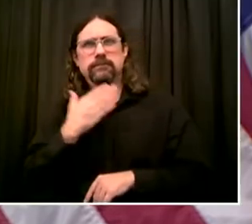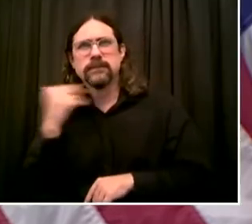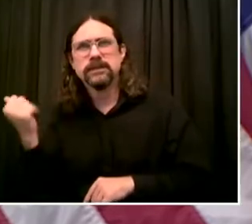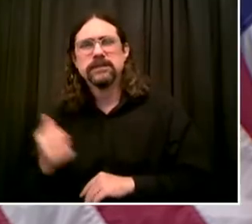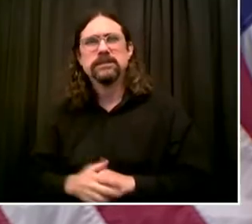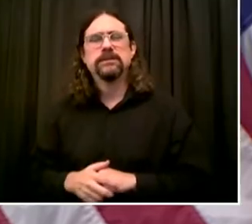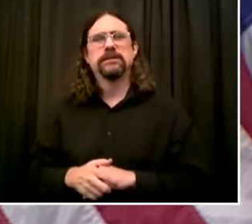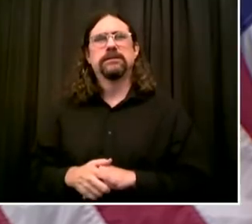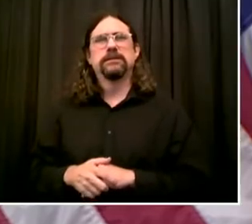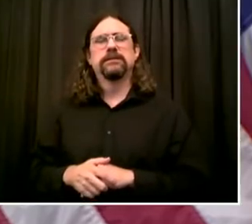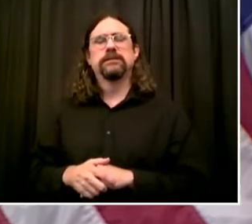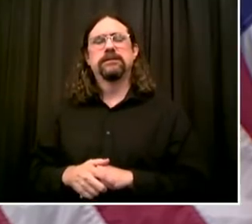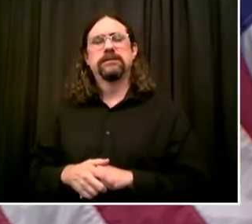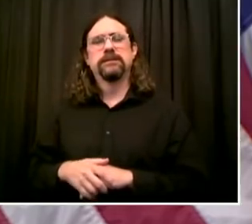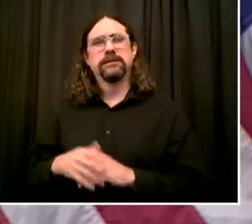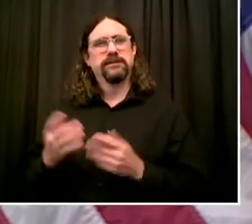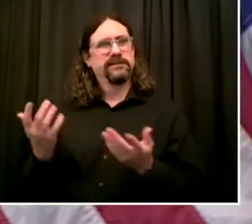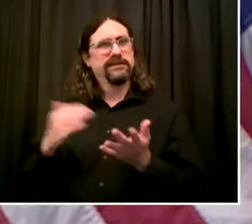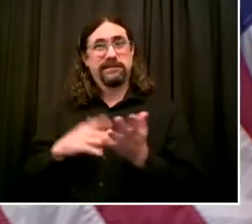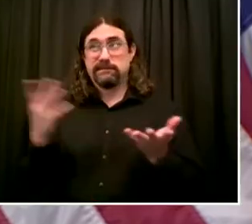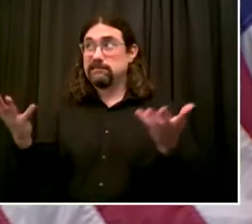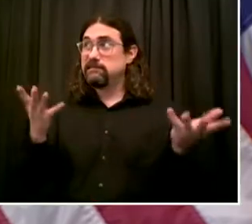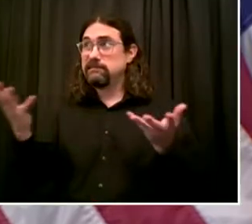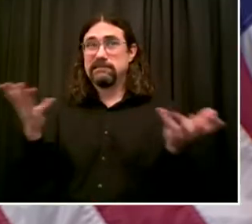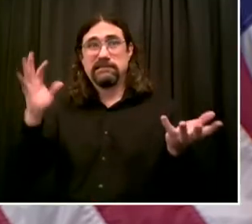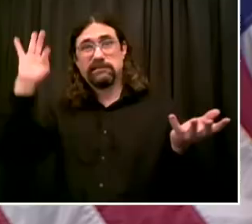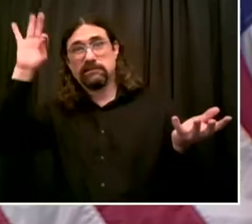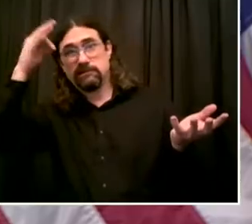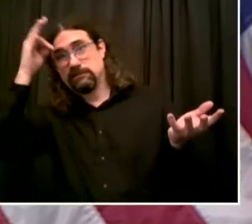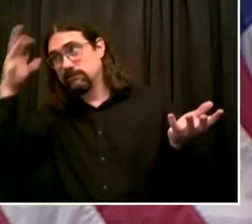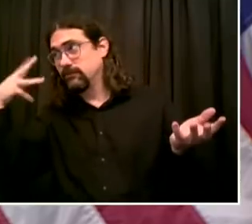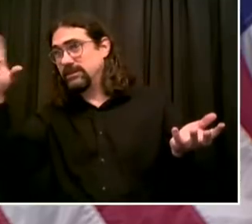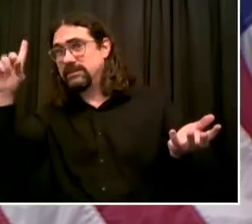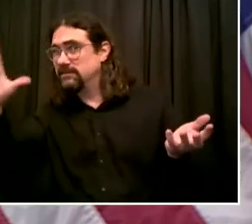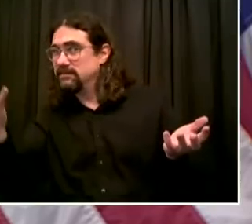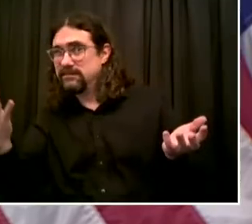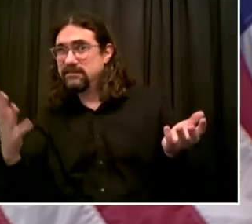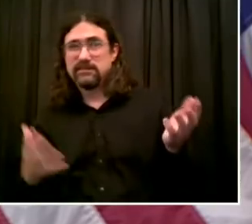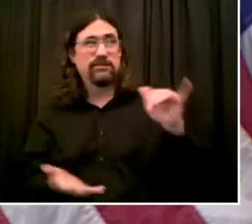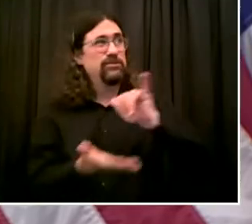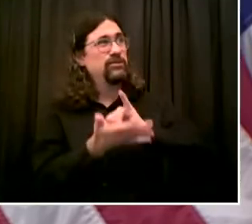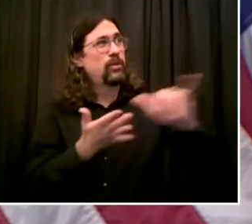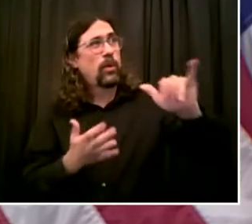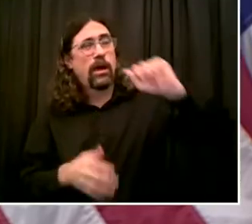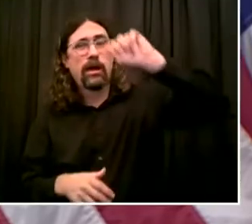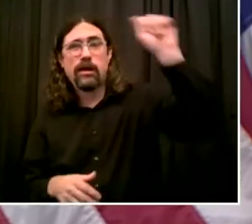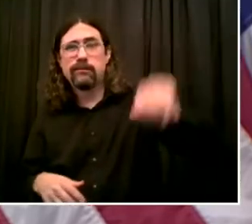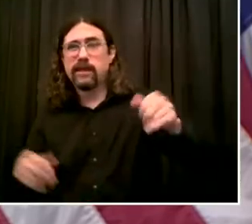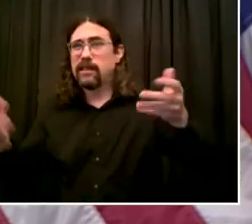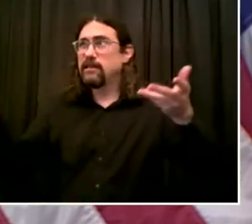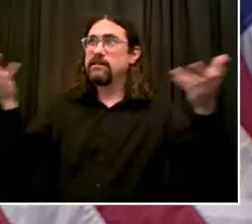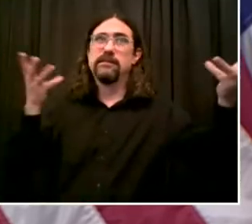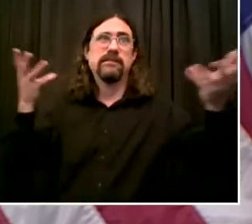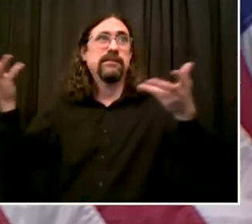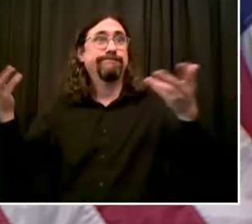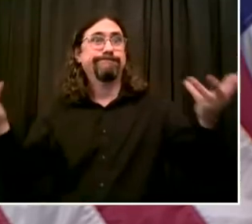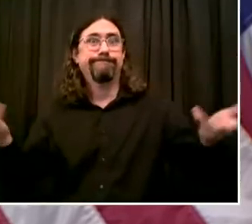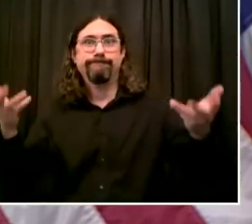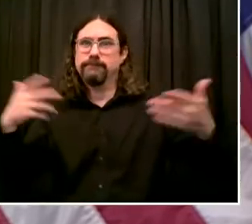WASHTA DOES NOT ACT, IF ALBANY DOESN'T ACT, WE WILL END UP IN A TOUGH SITUATION. WE ARE NEGOTIATING WITH THE